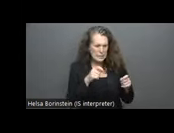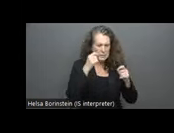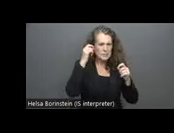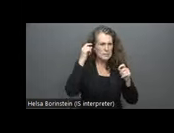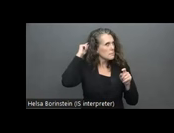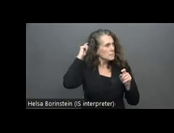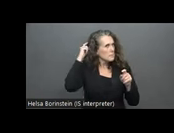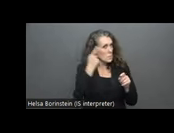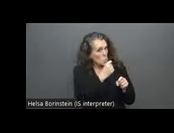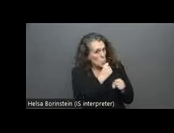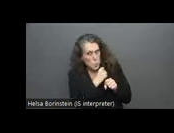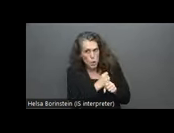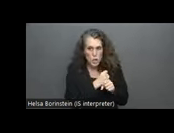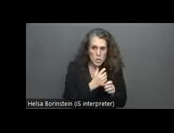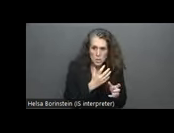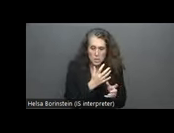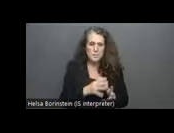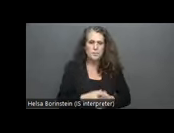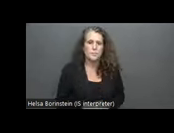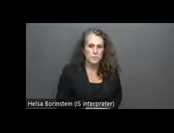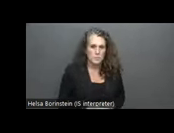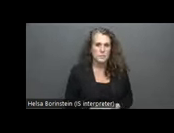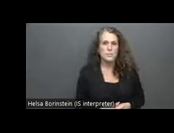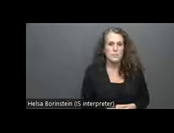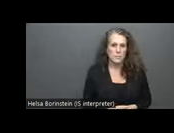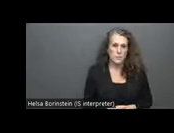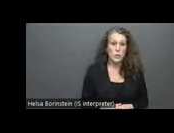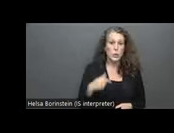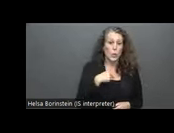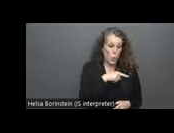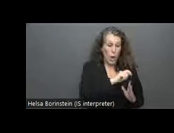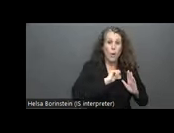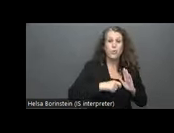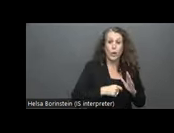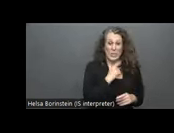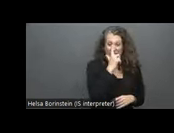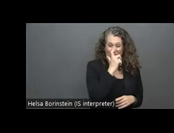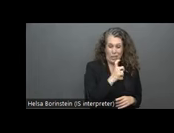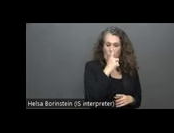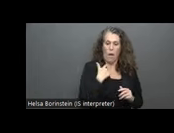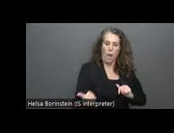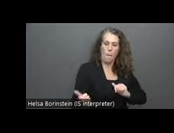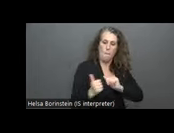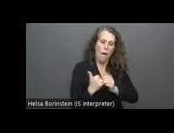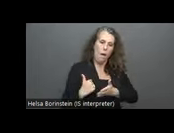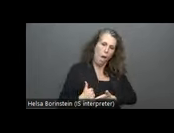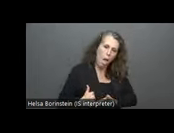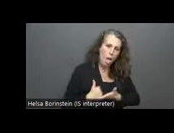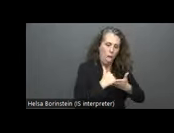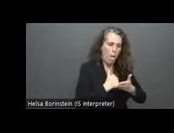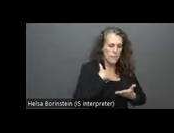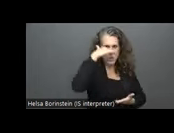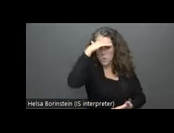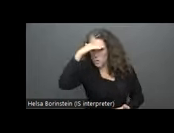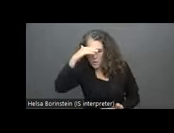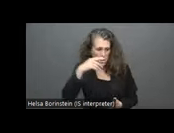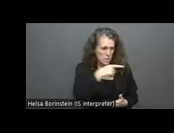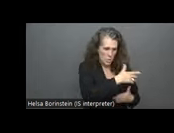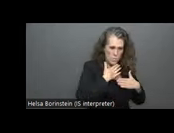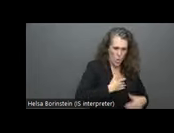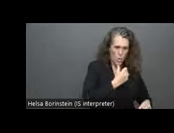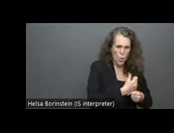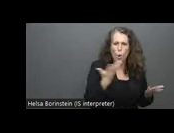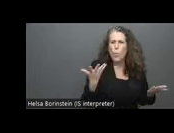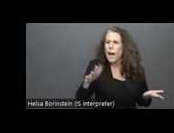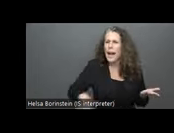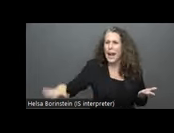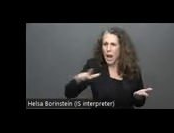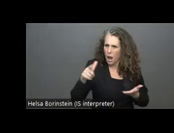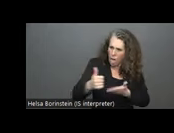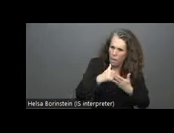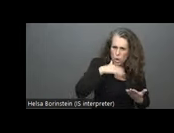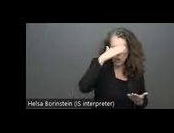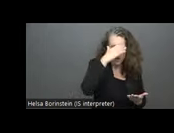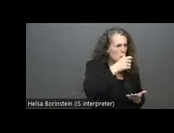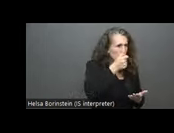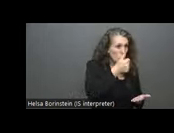De De De De supposed to be Pantelleria new photos he was he was an agnostic will not